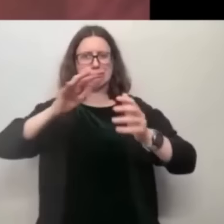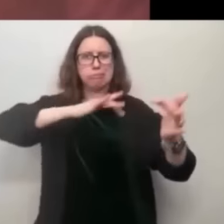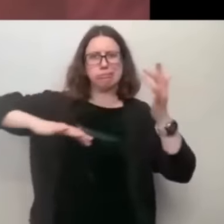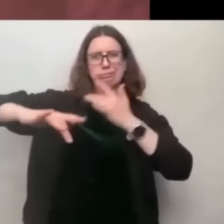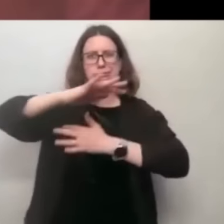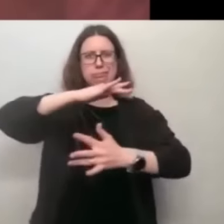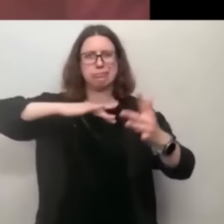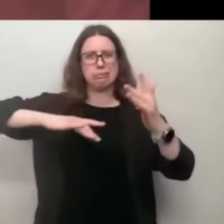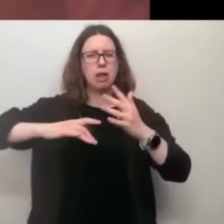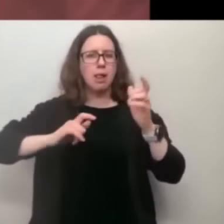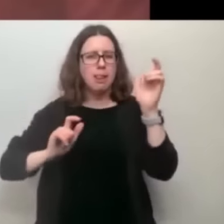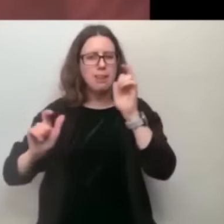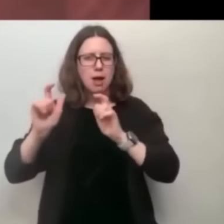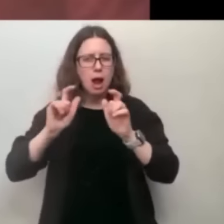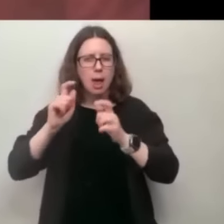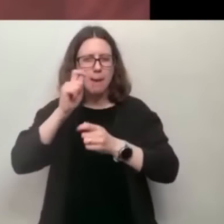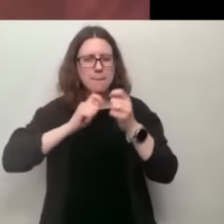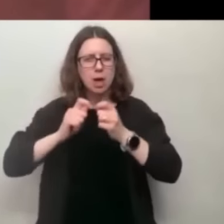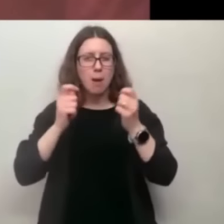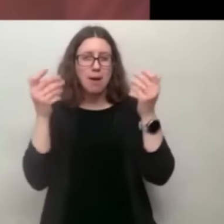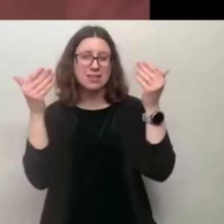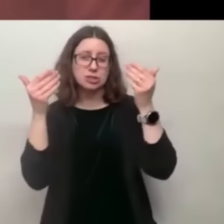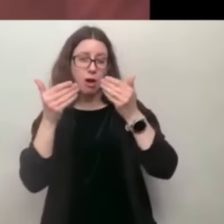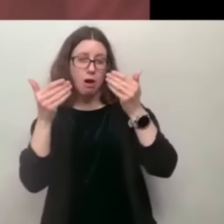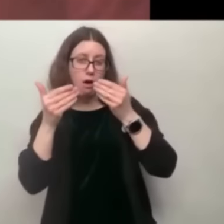it was painted black just to save the trouble.